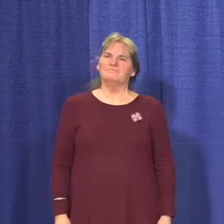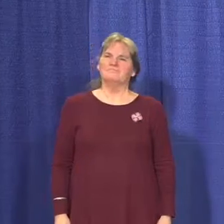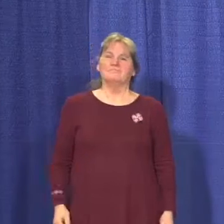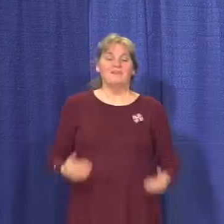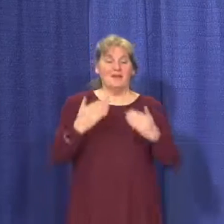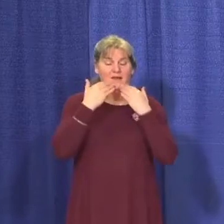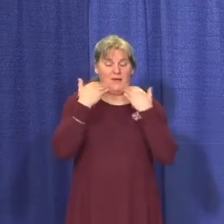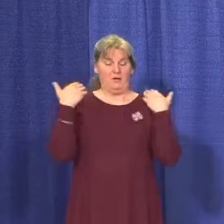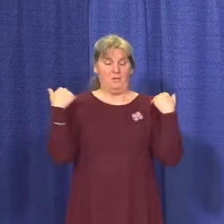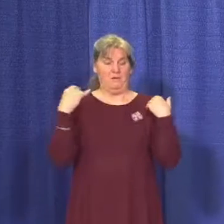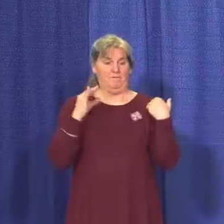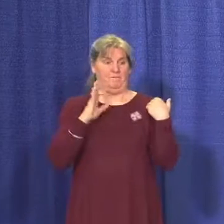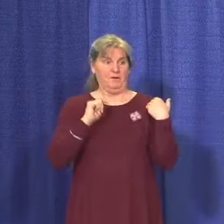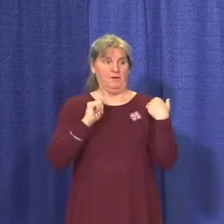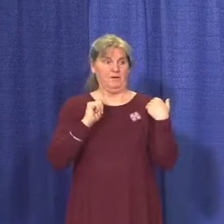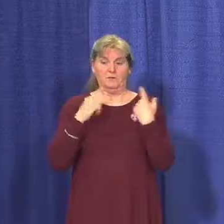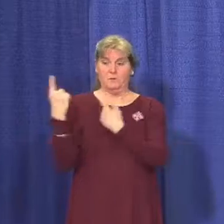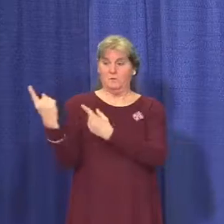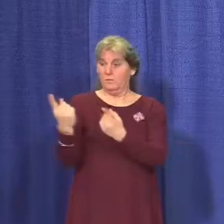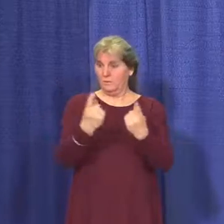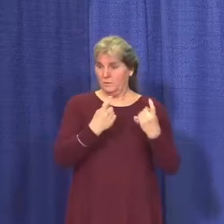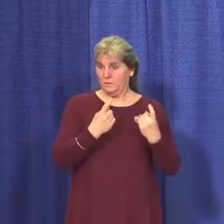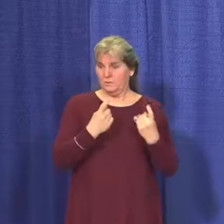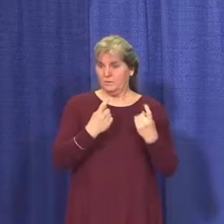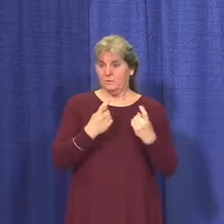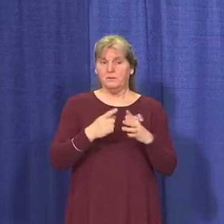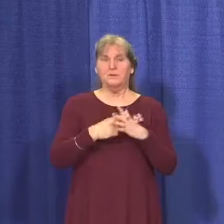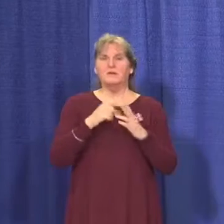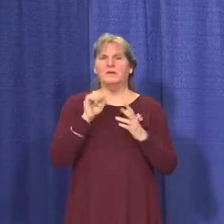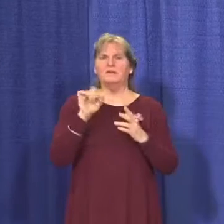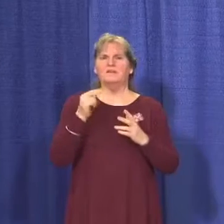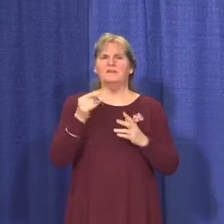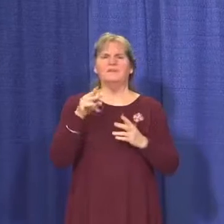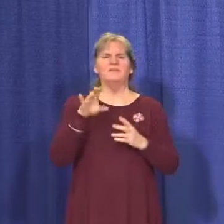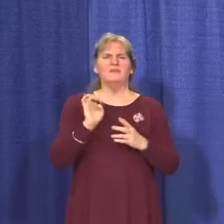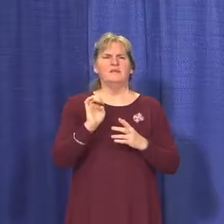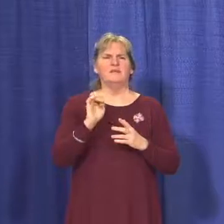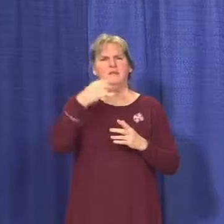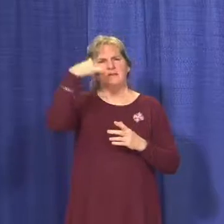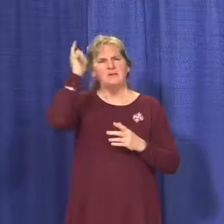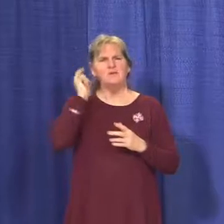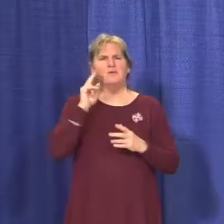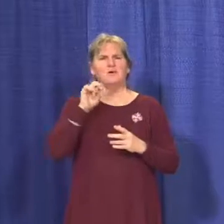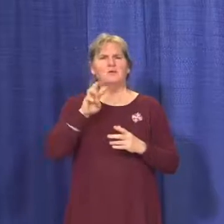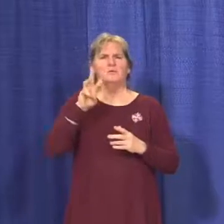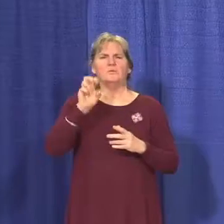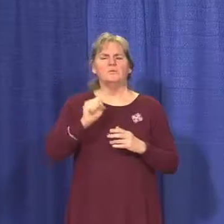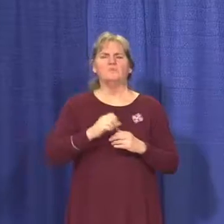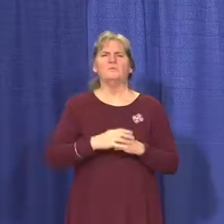We will now go to our reporters on the line for questions in we will start with Stephanie at the Yukon News.